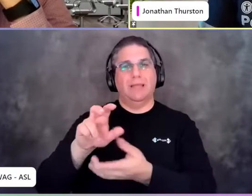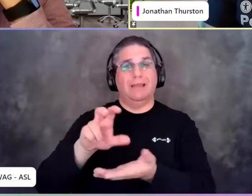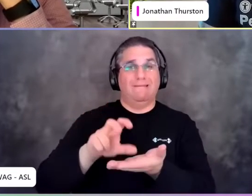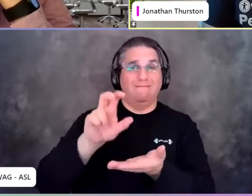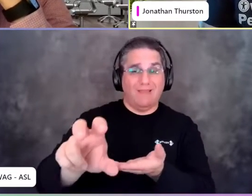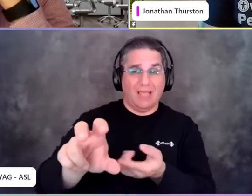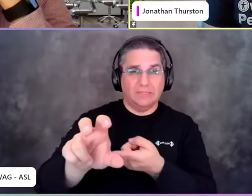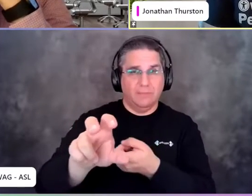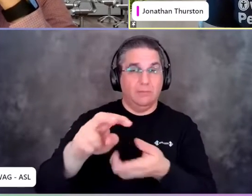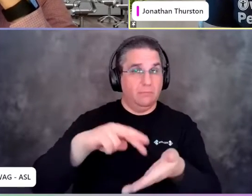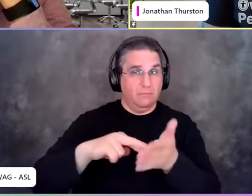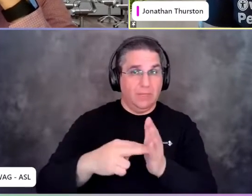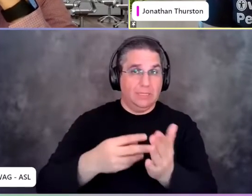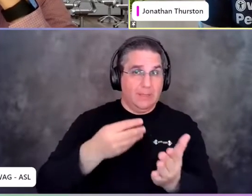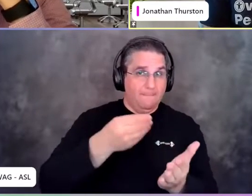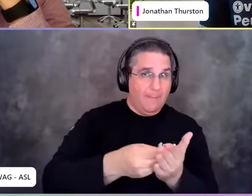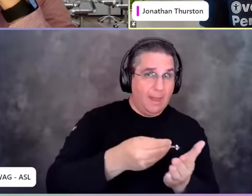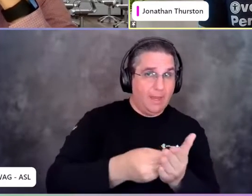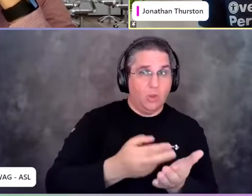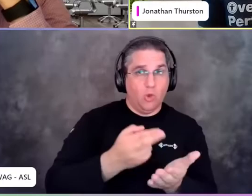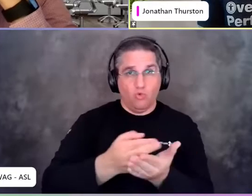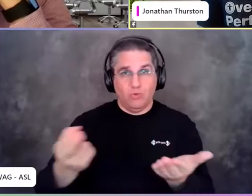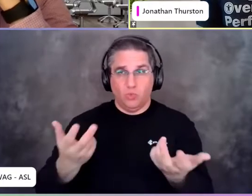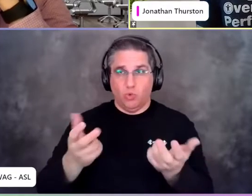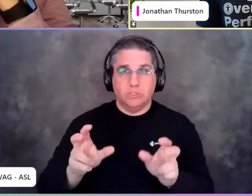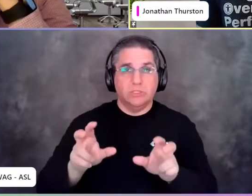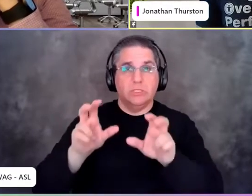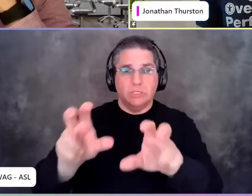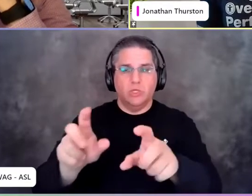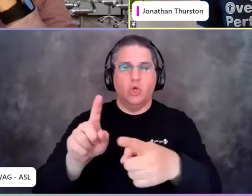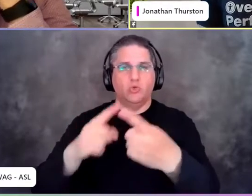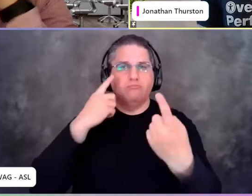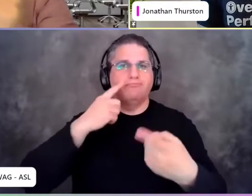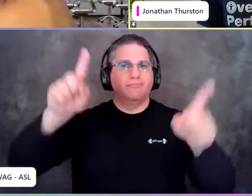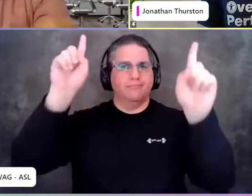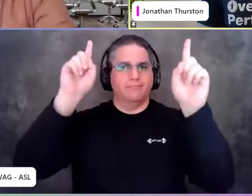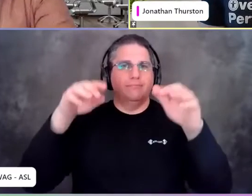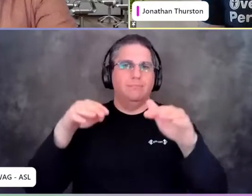and strategy is to always going be different, right. So, investments. Investing money,